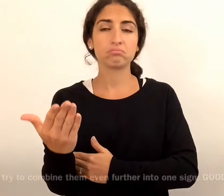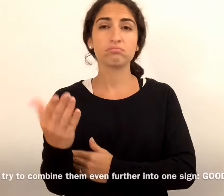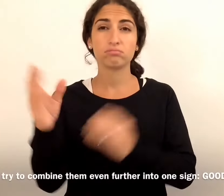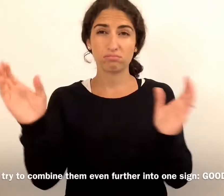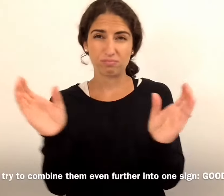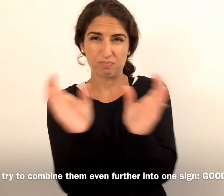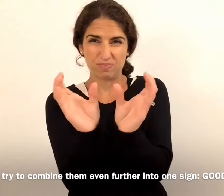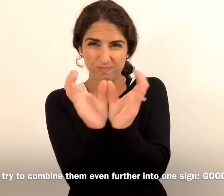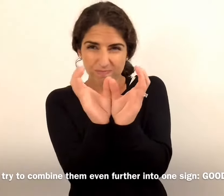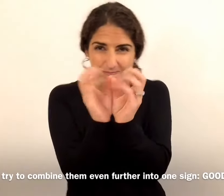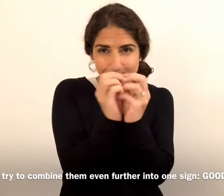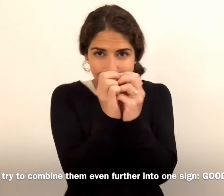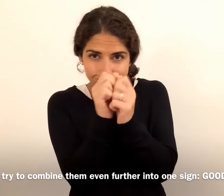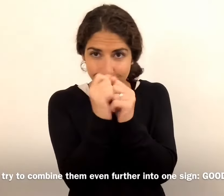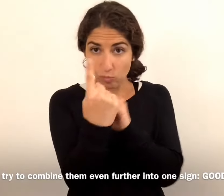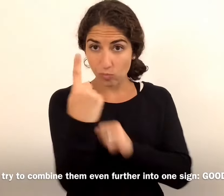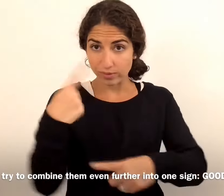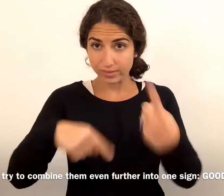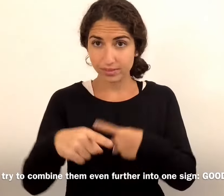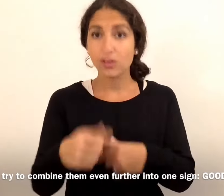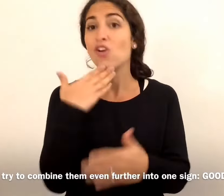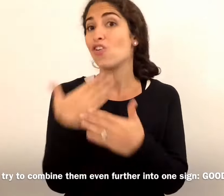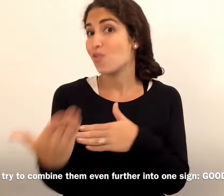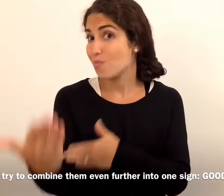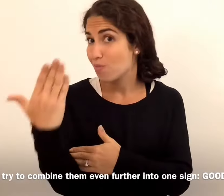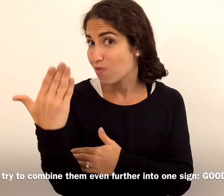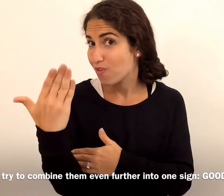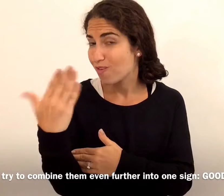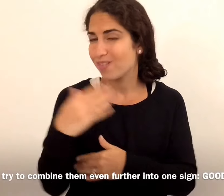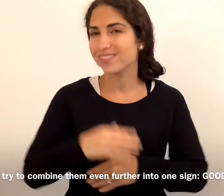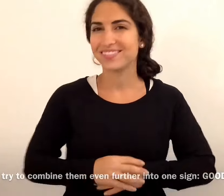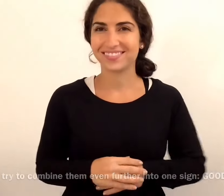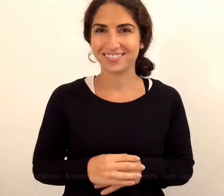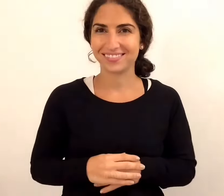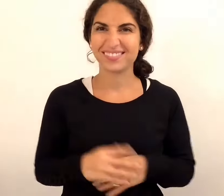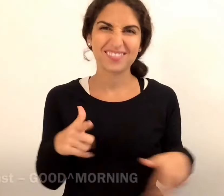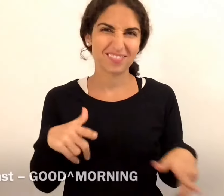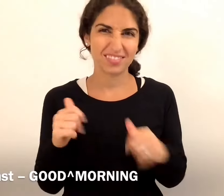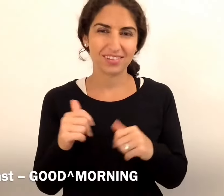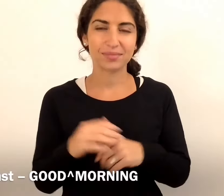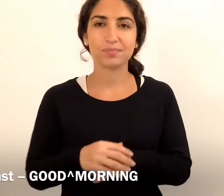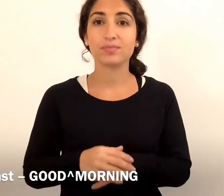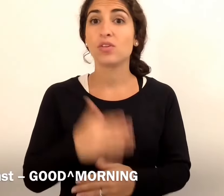you can also combine them further into one sign: "good morning". it's a little